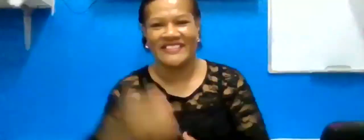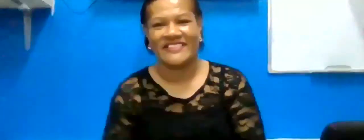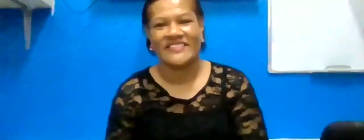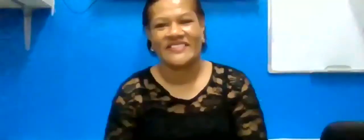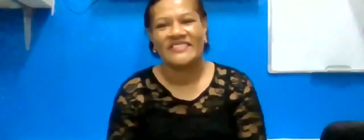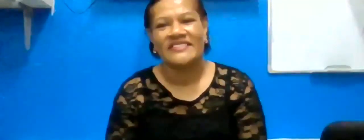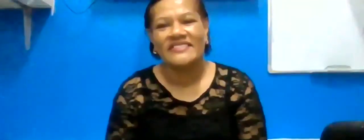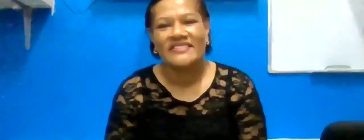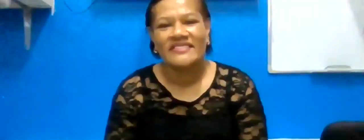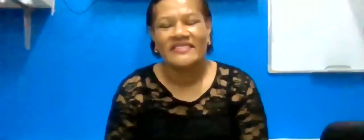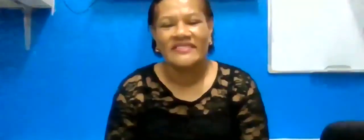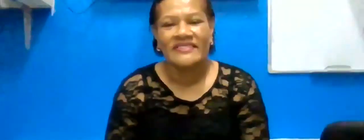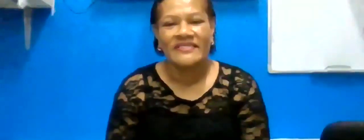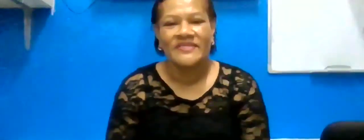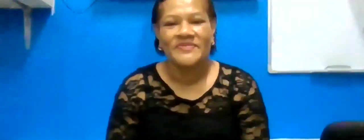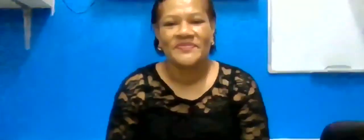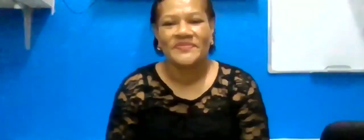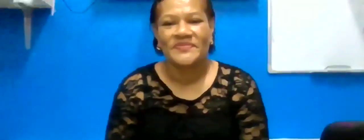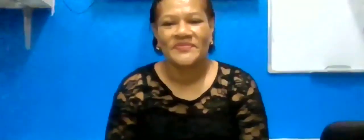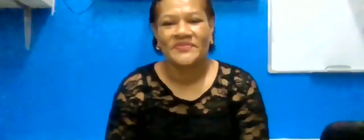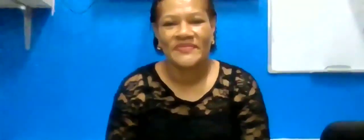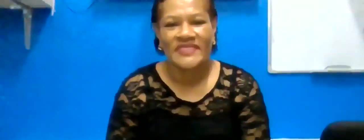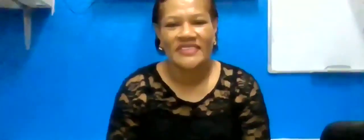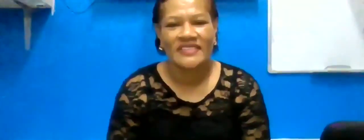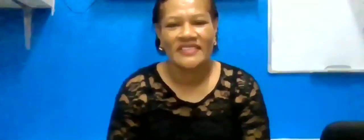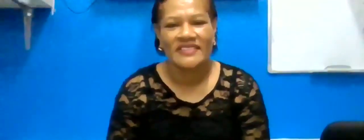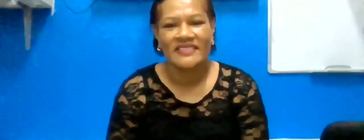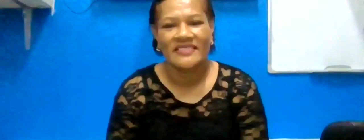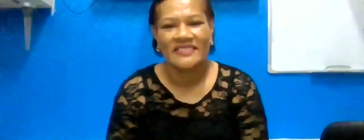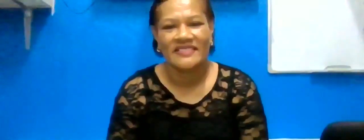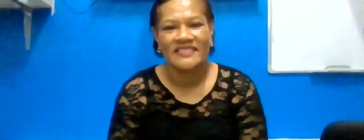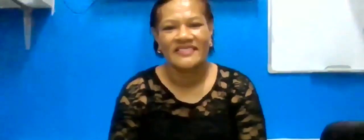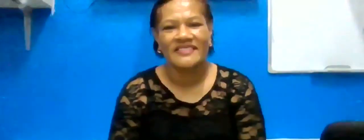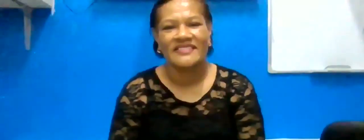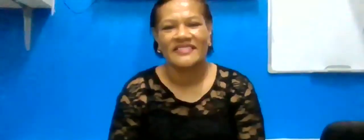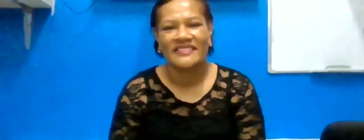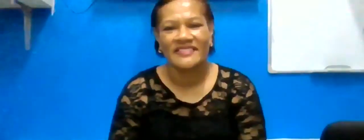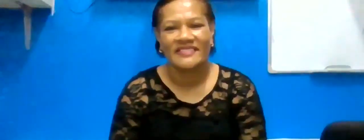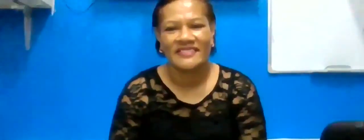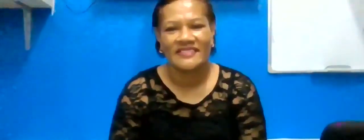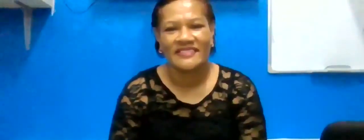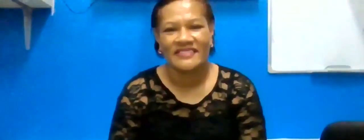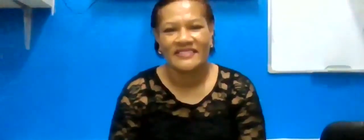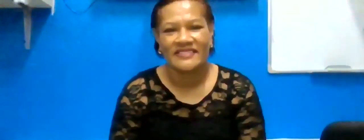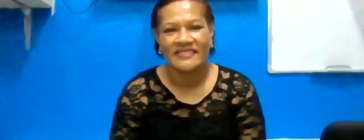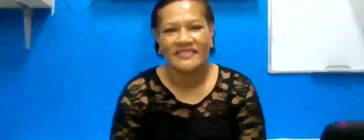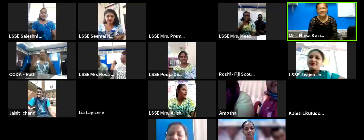Uh once again, a very good morning to you all. Uh on